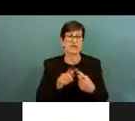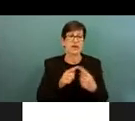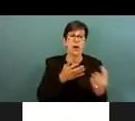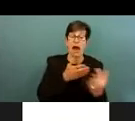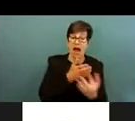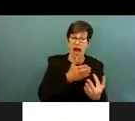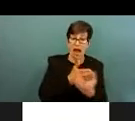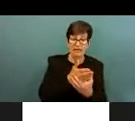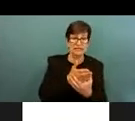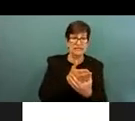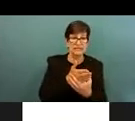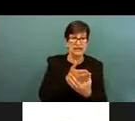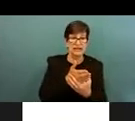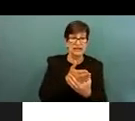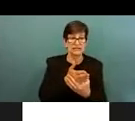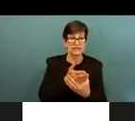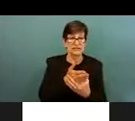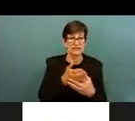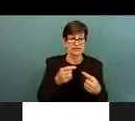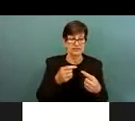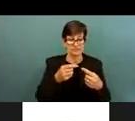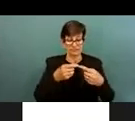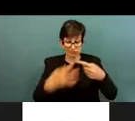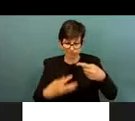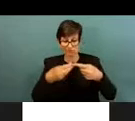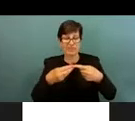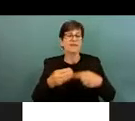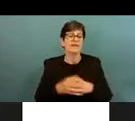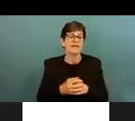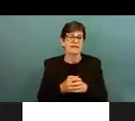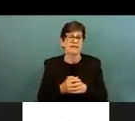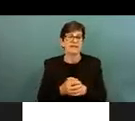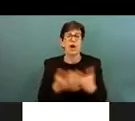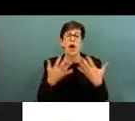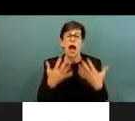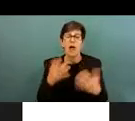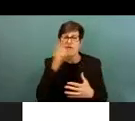critical components there, how often are people accessing the internet? How much are people